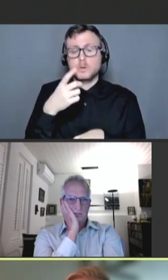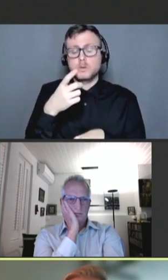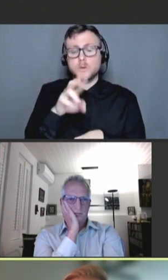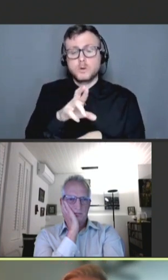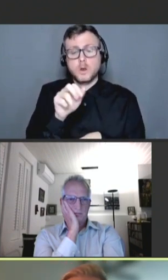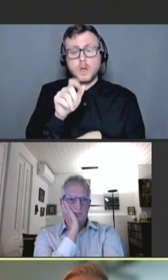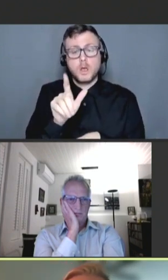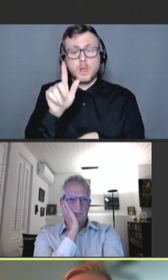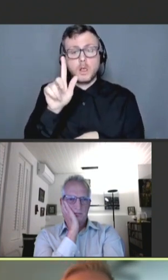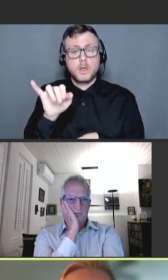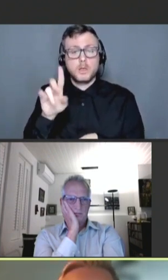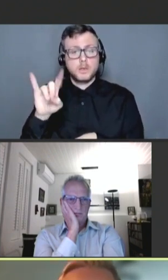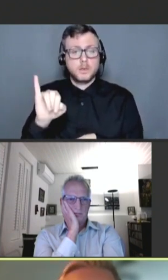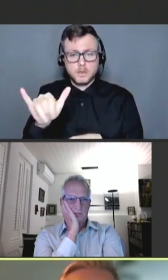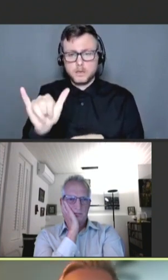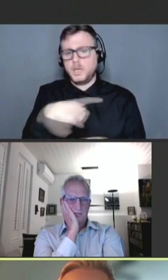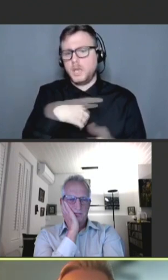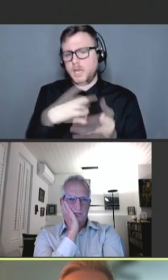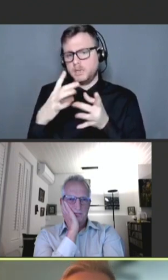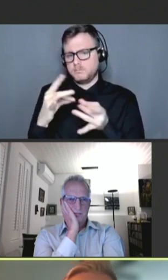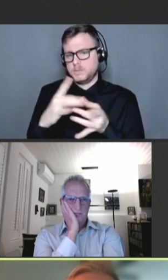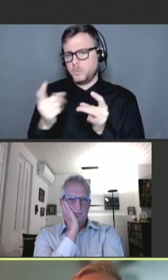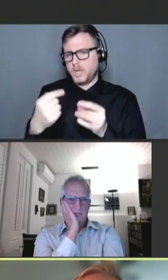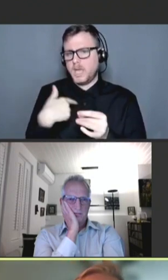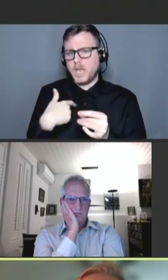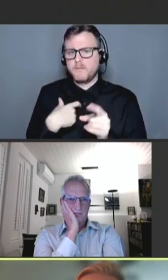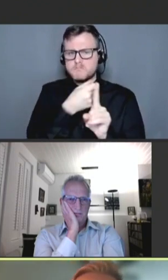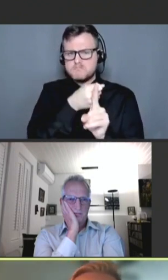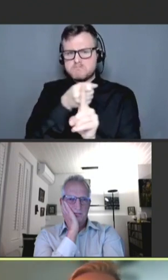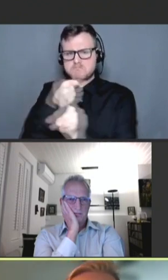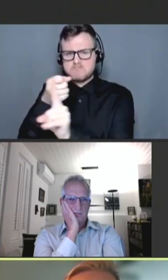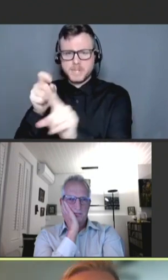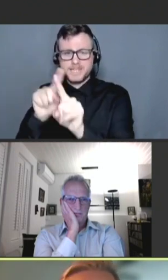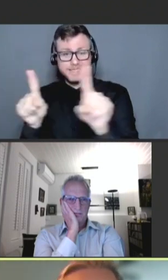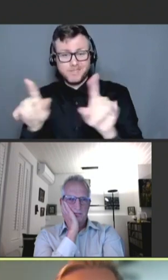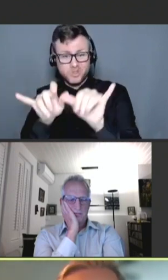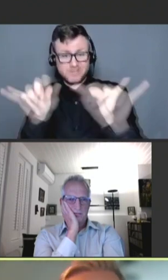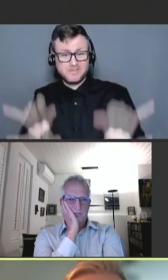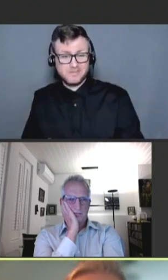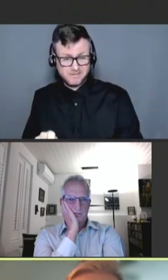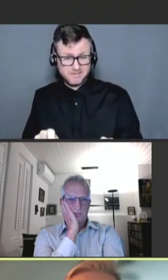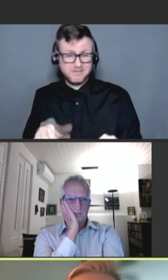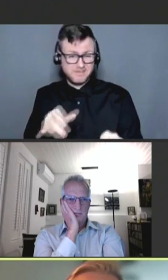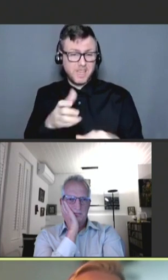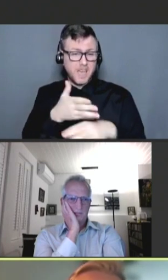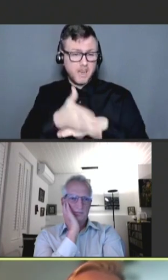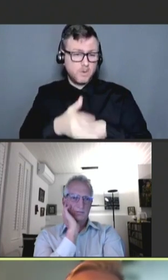you know, in that we really have this multi-organ impact going on with Long-COVID. Due to the